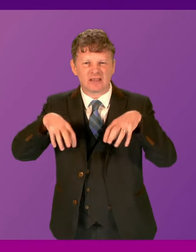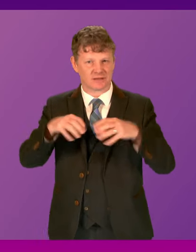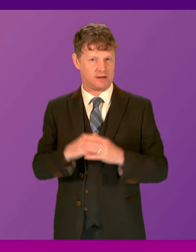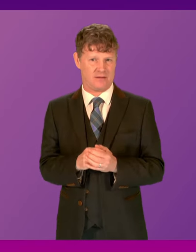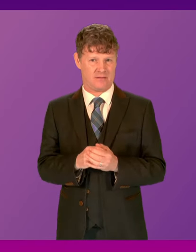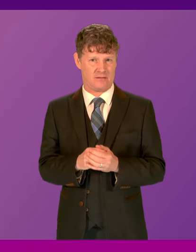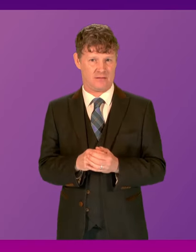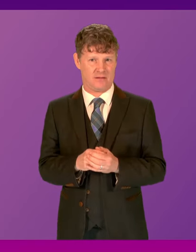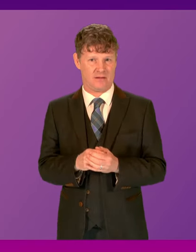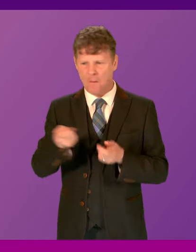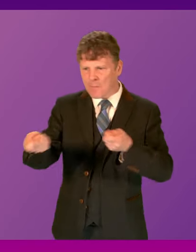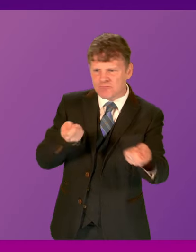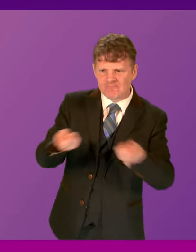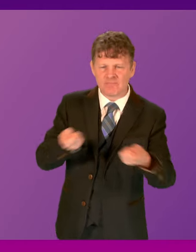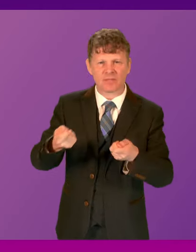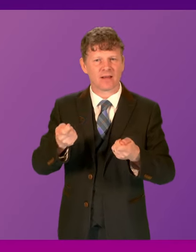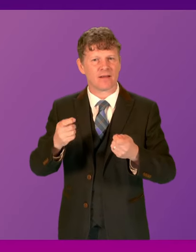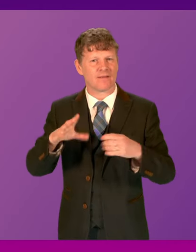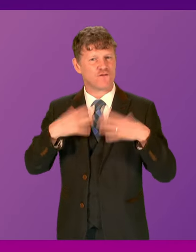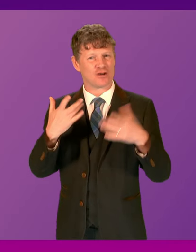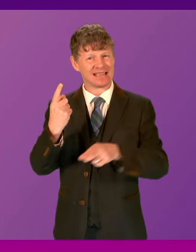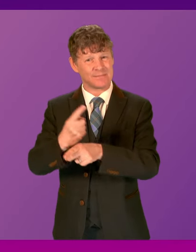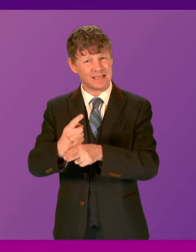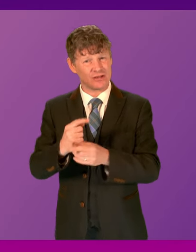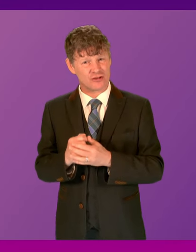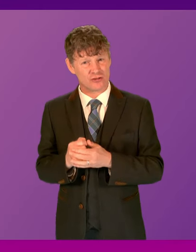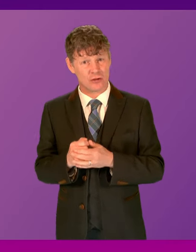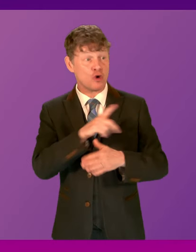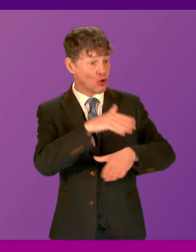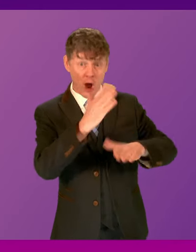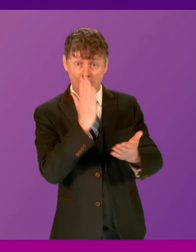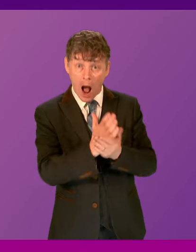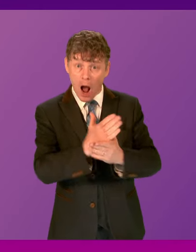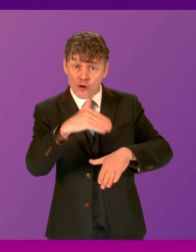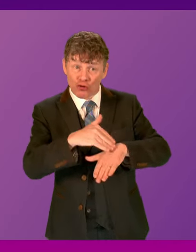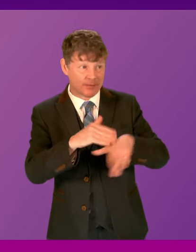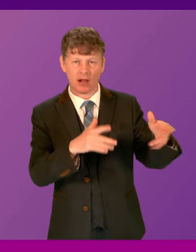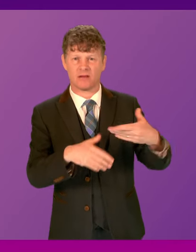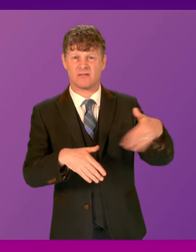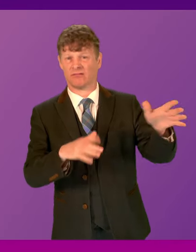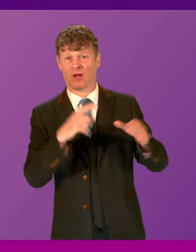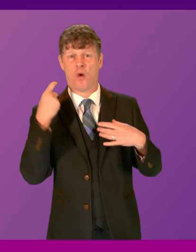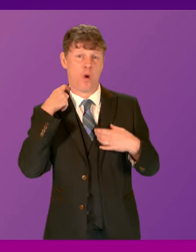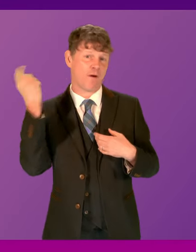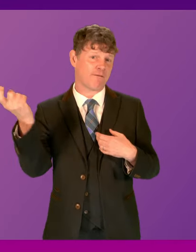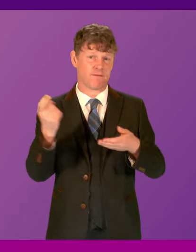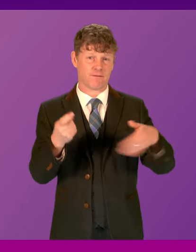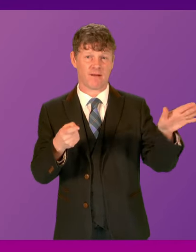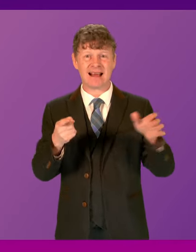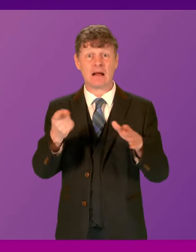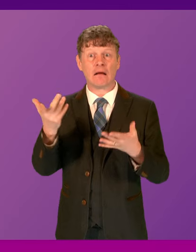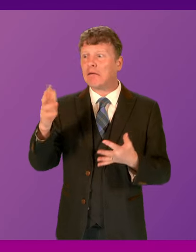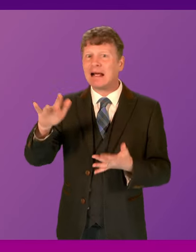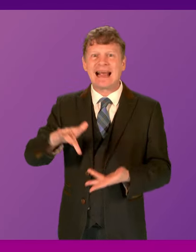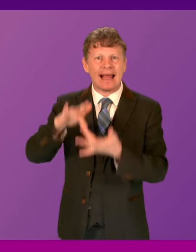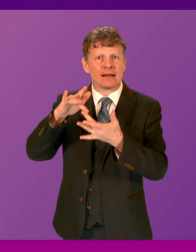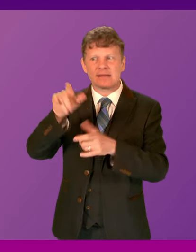speech. Criminals will be let off while innocent people are prosecuted. Is Humza